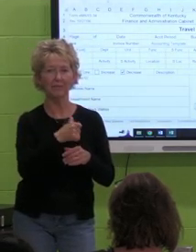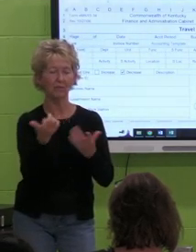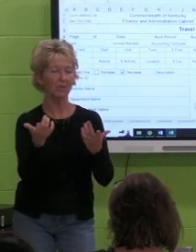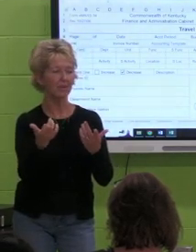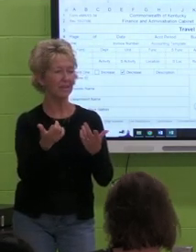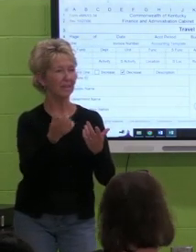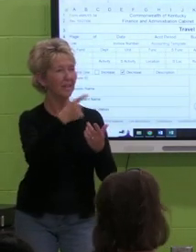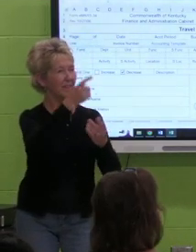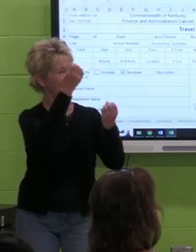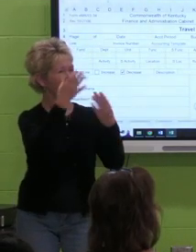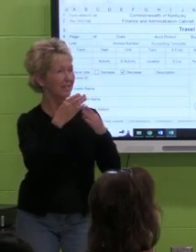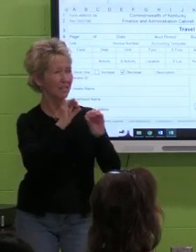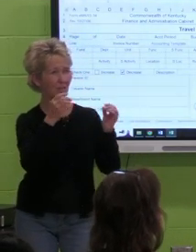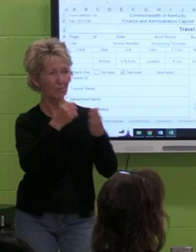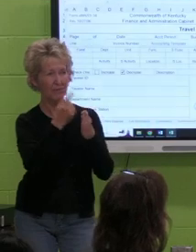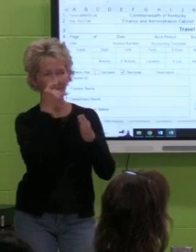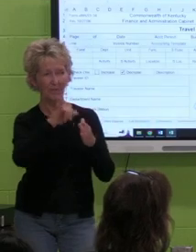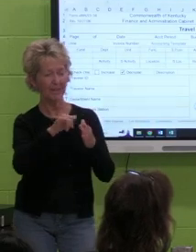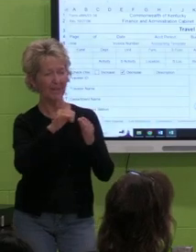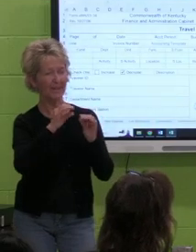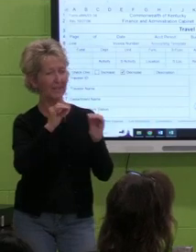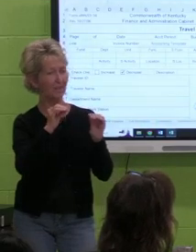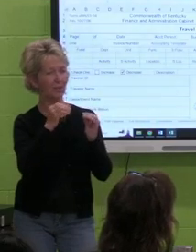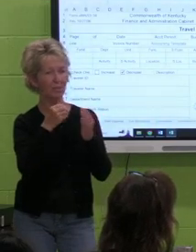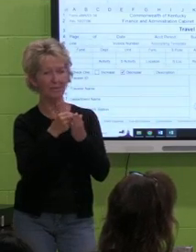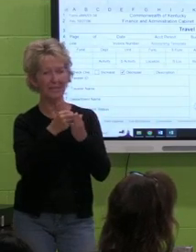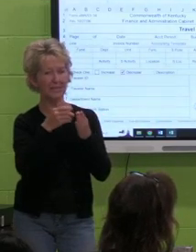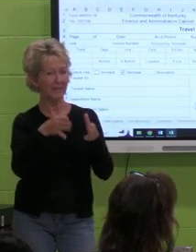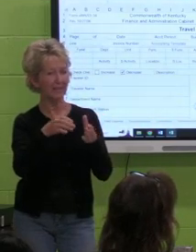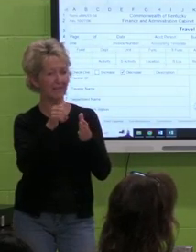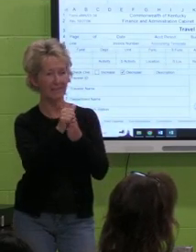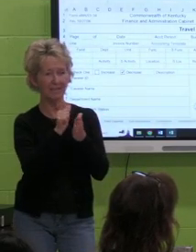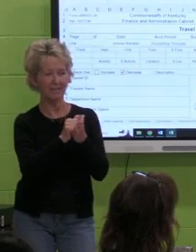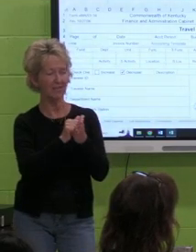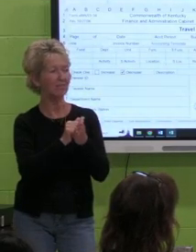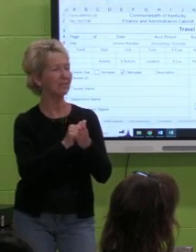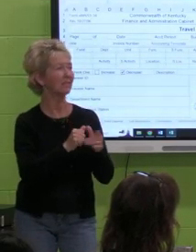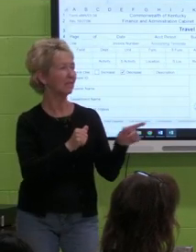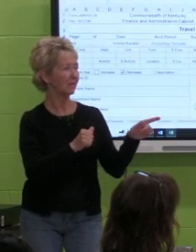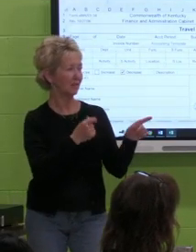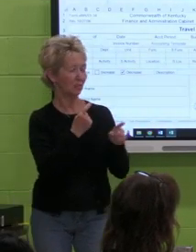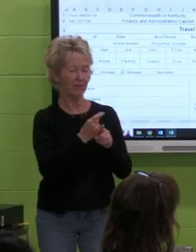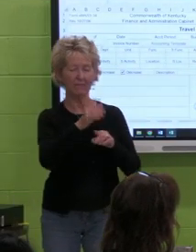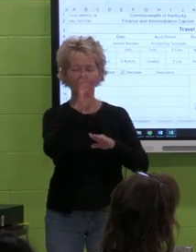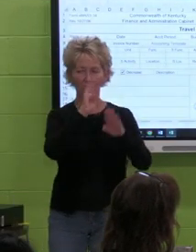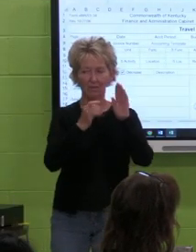for that or that account we don't have nothing left right and frustrating absolutely here's the